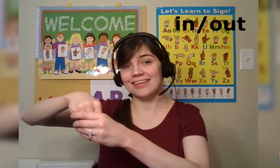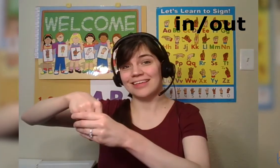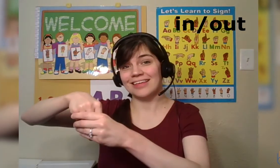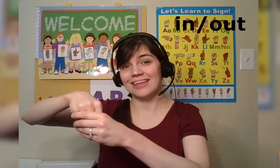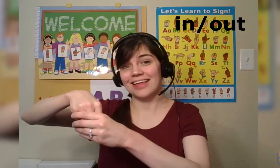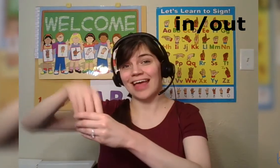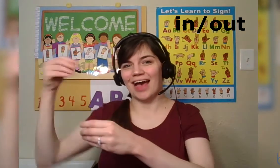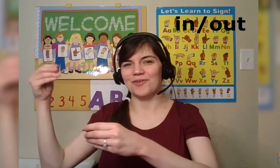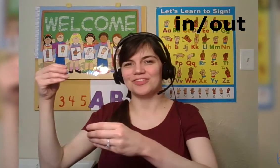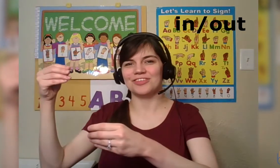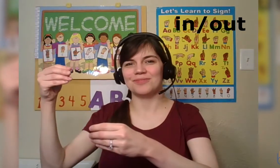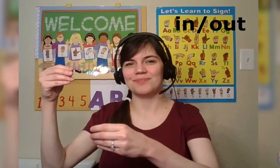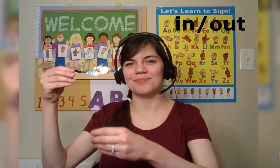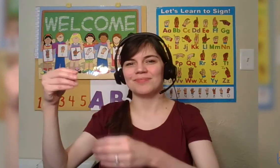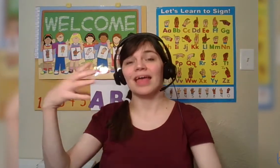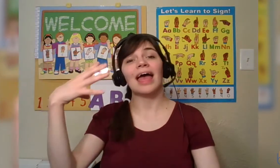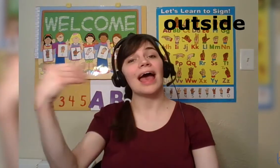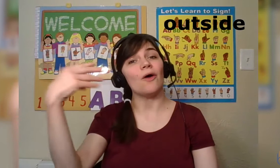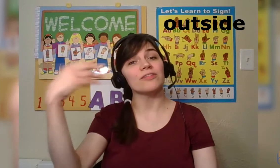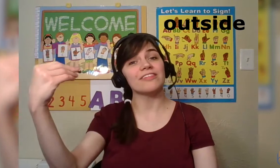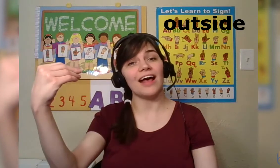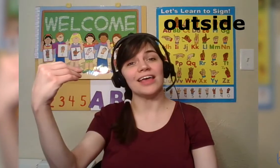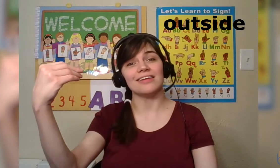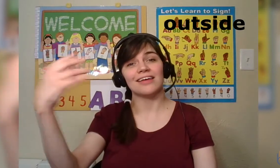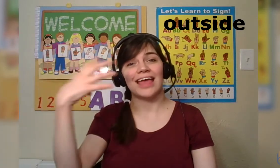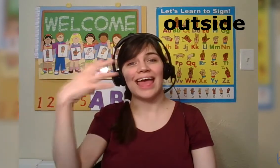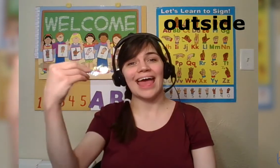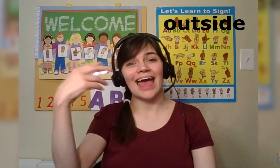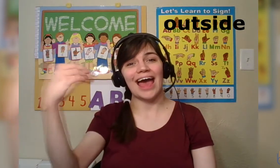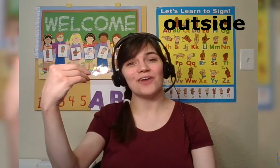Outside. Outside.